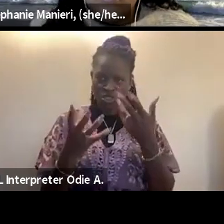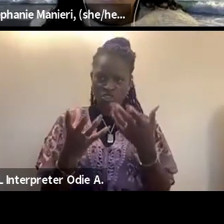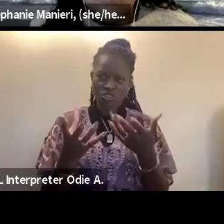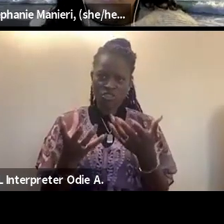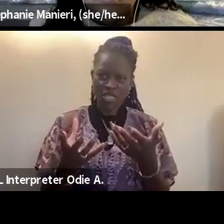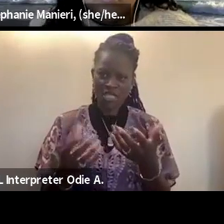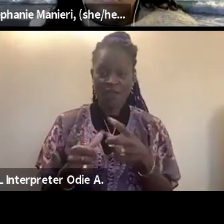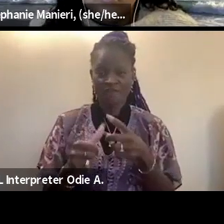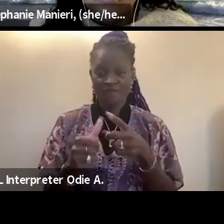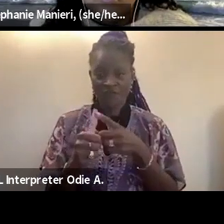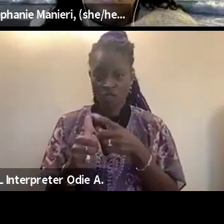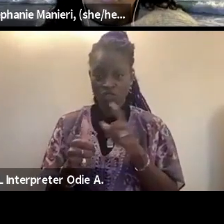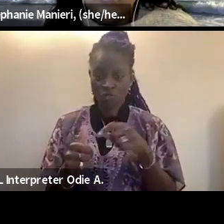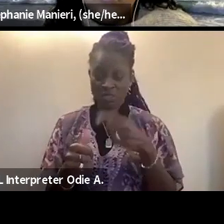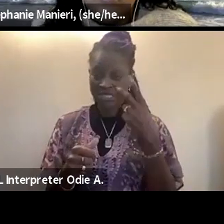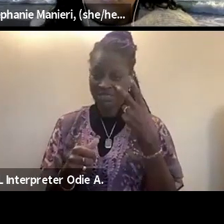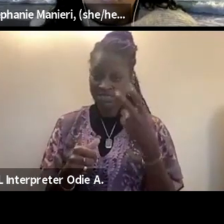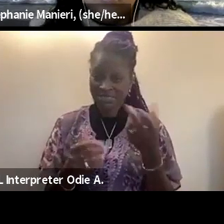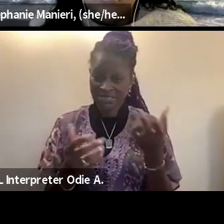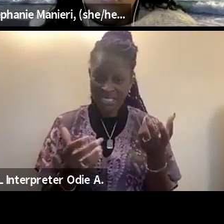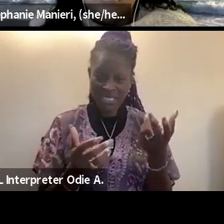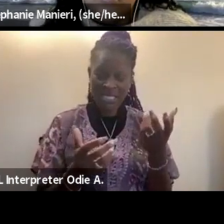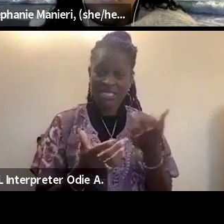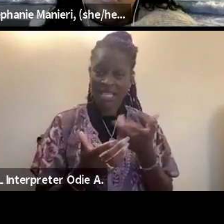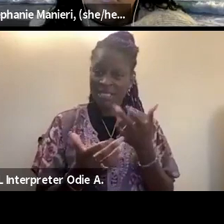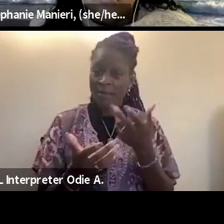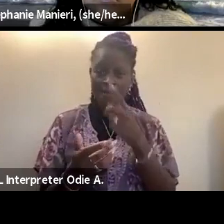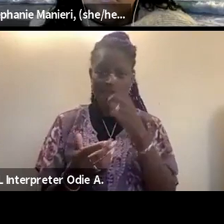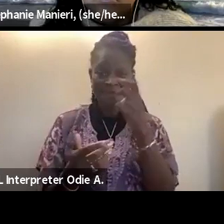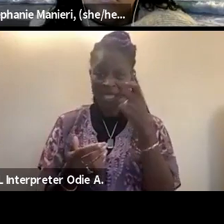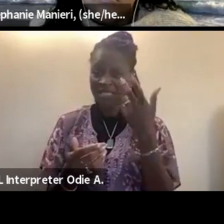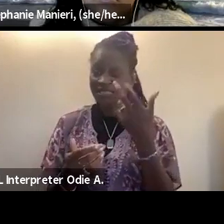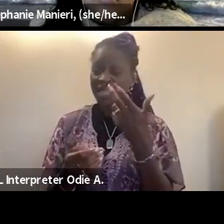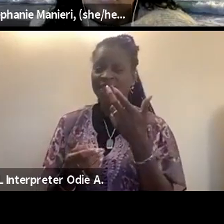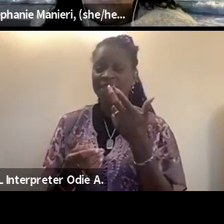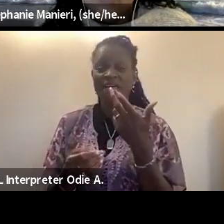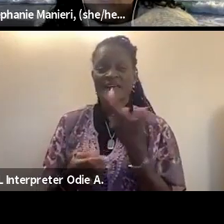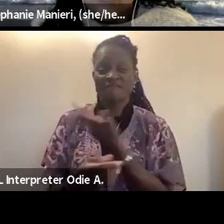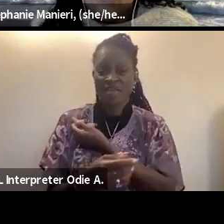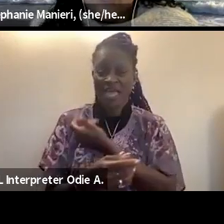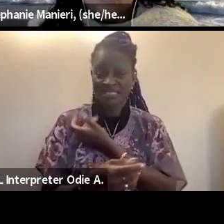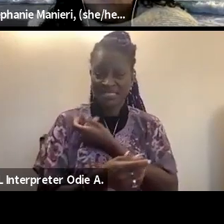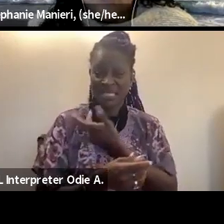of the soft mandate vaccine verification order. And it is really nice to see that